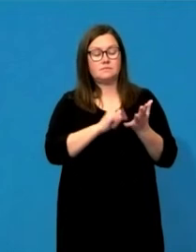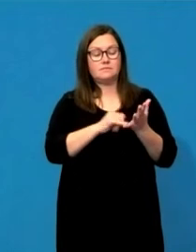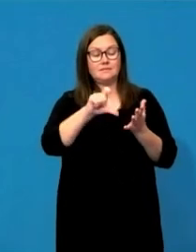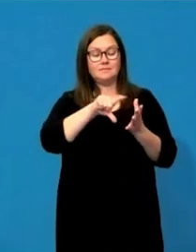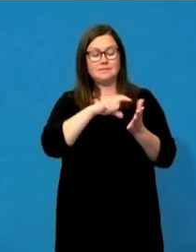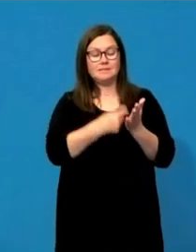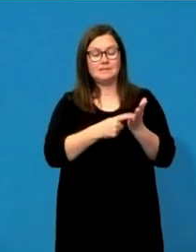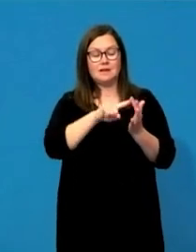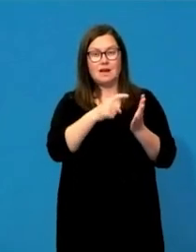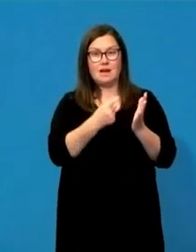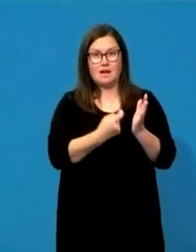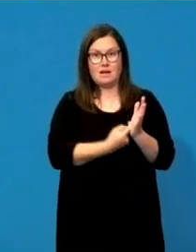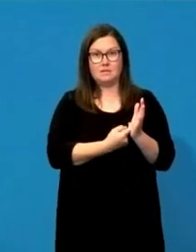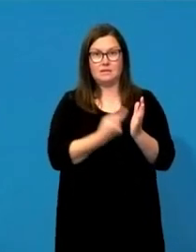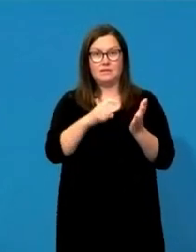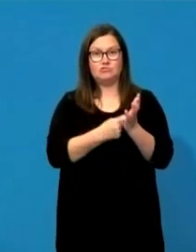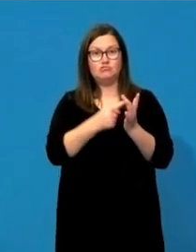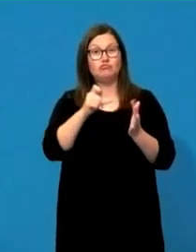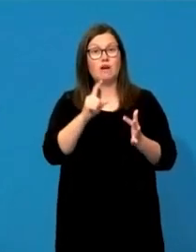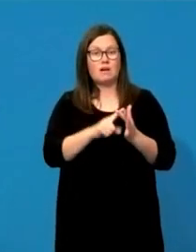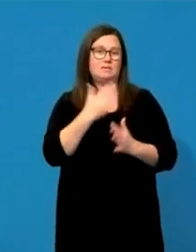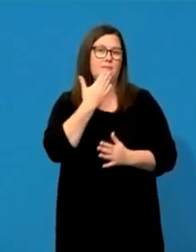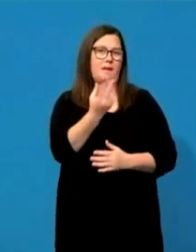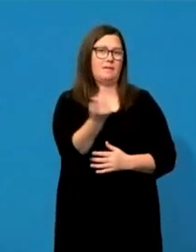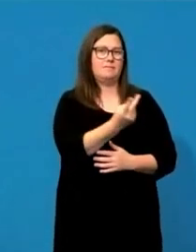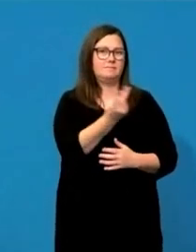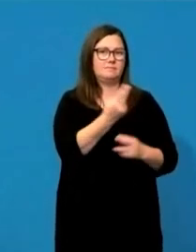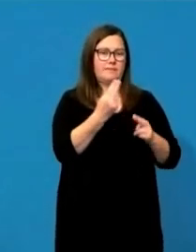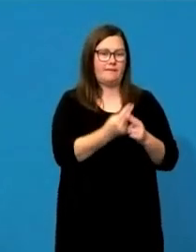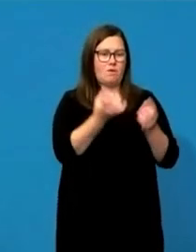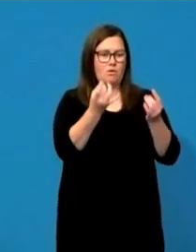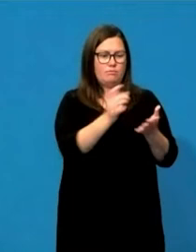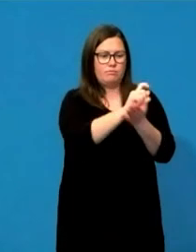which we have read with care. It's a very detailed statement.